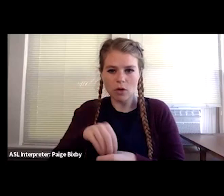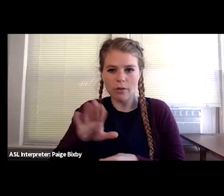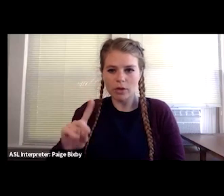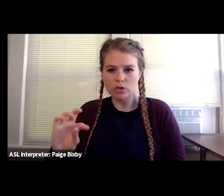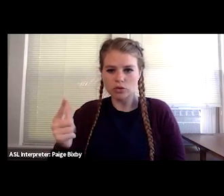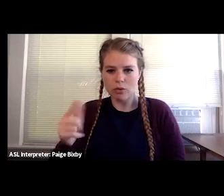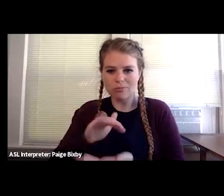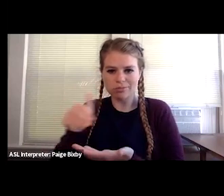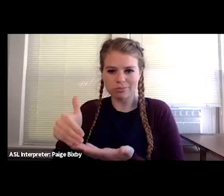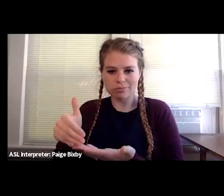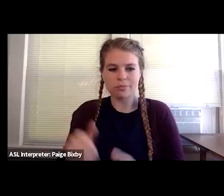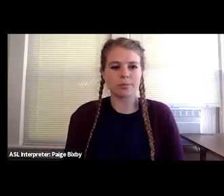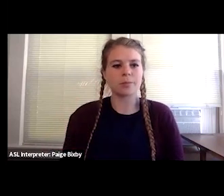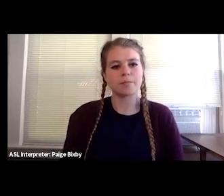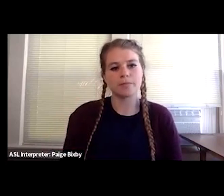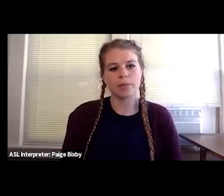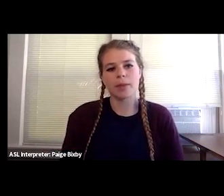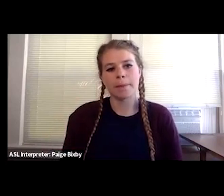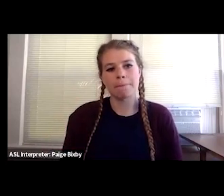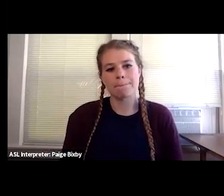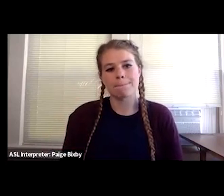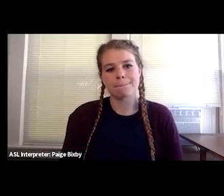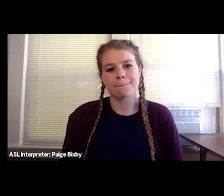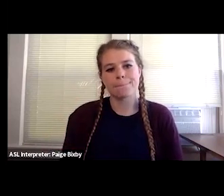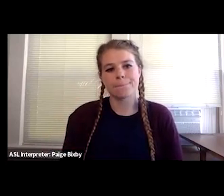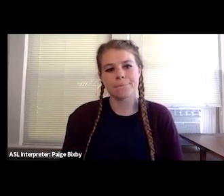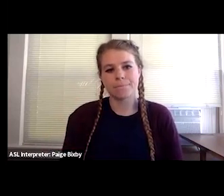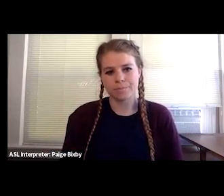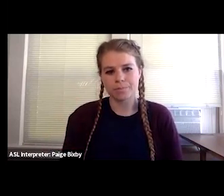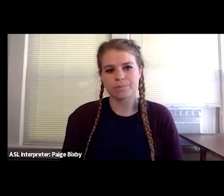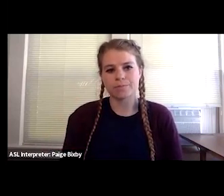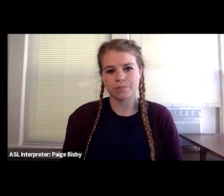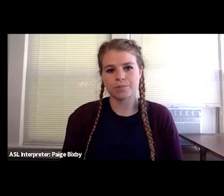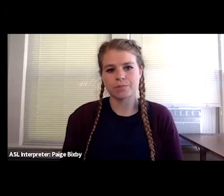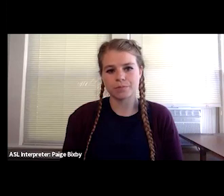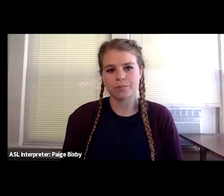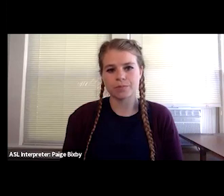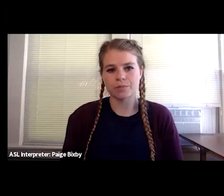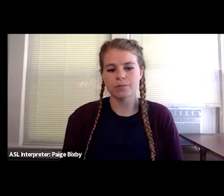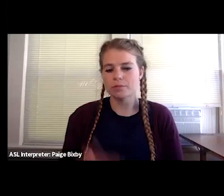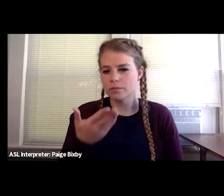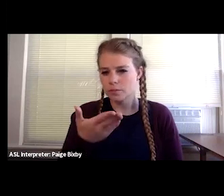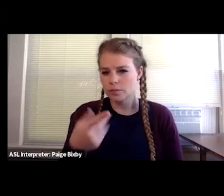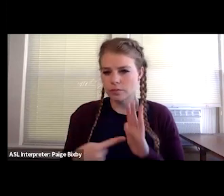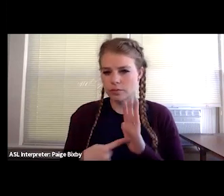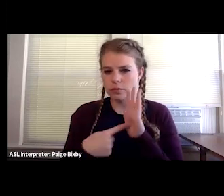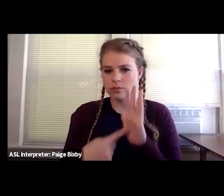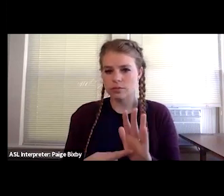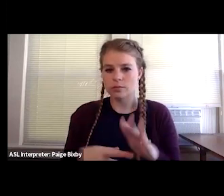You can go to the next slide, thanks Kate. And this, you know, just goes to show kind of the numerous increases